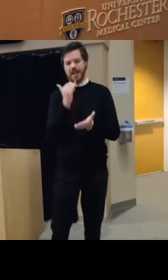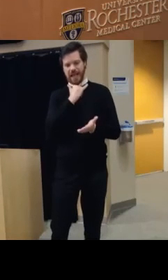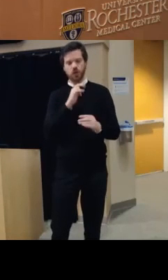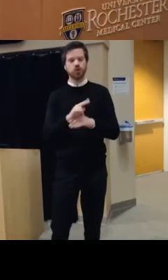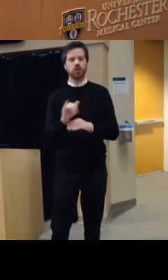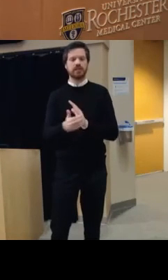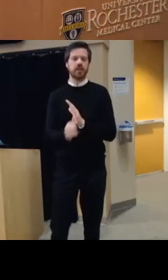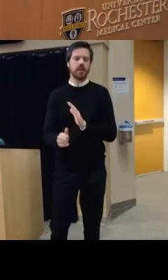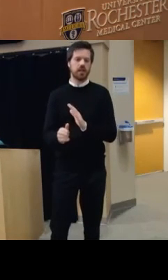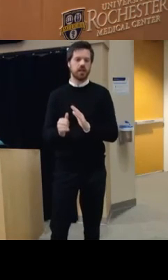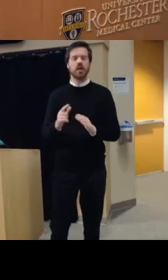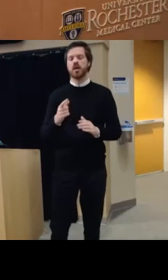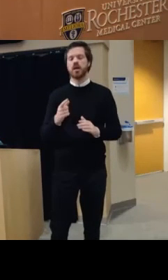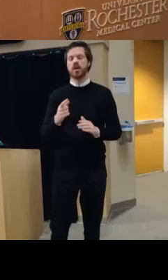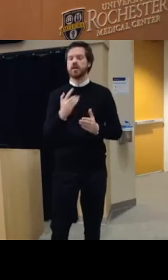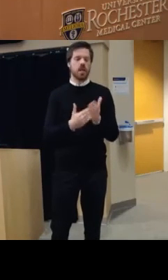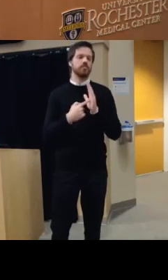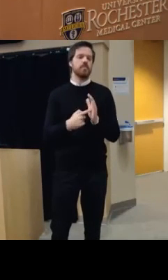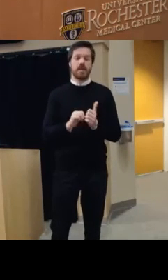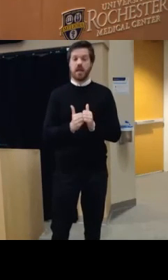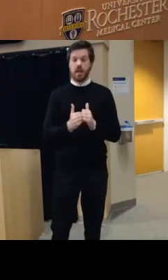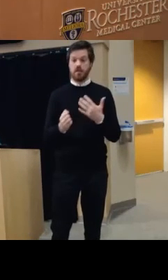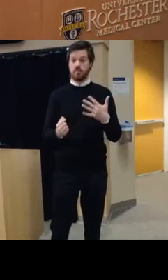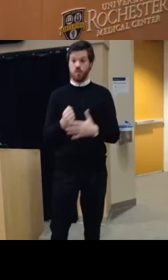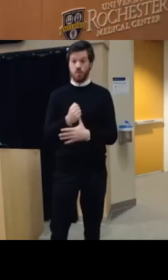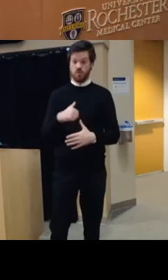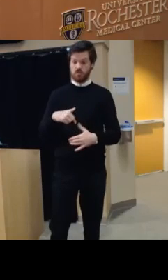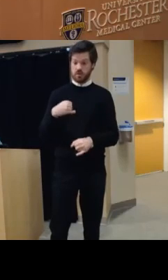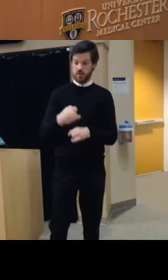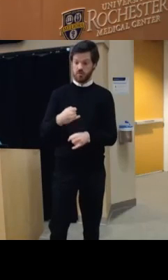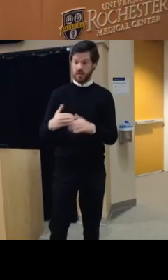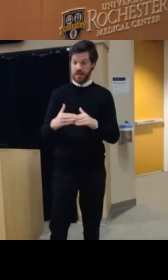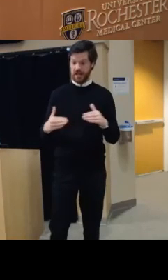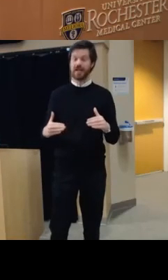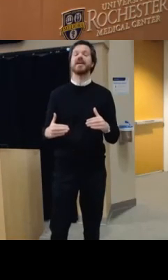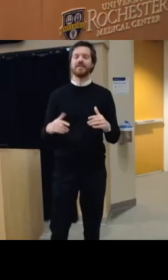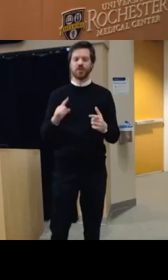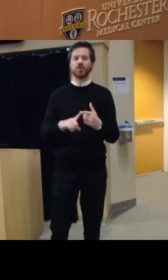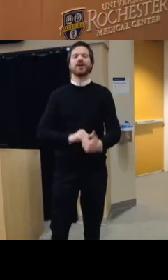these are just examples of how the priority at the institutional level is to address this